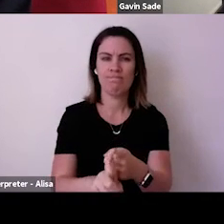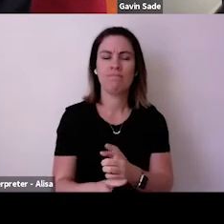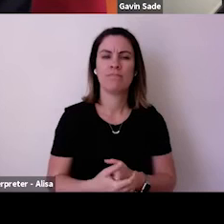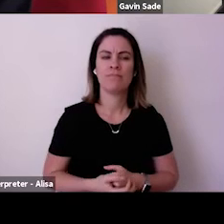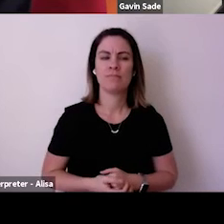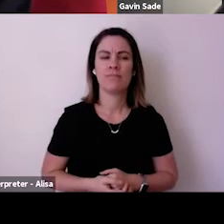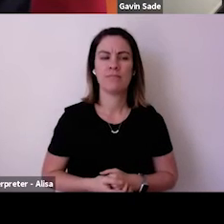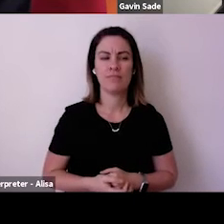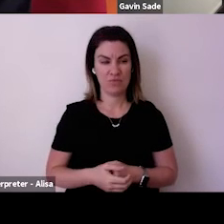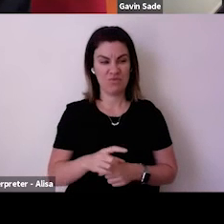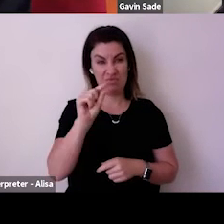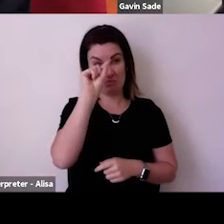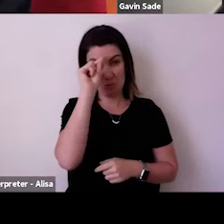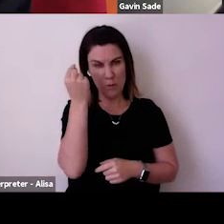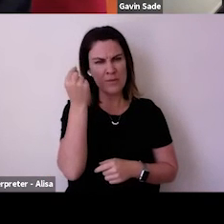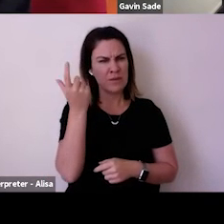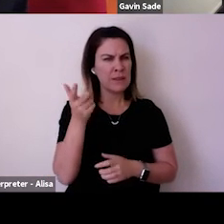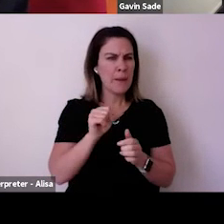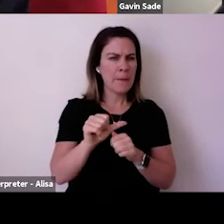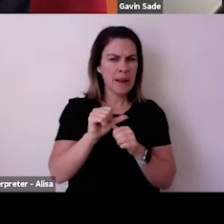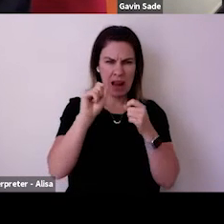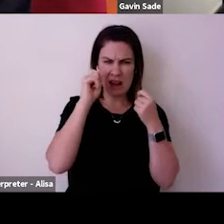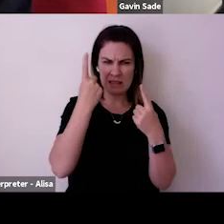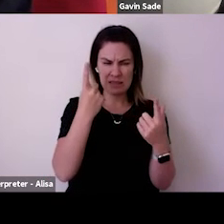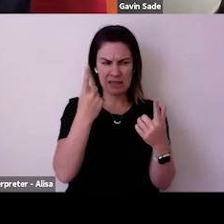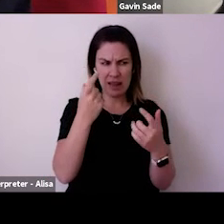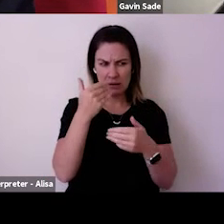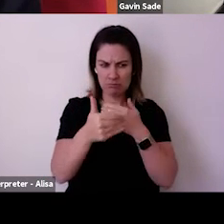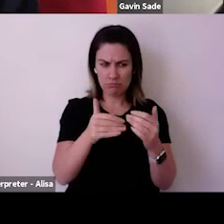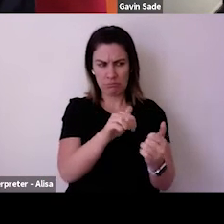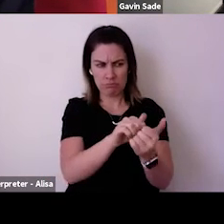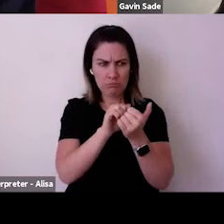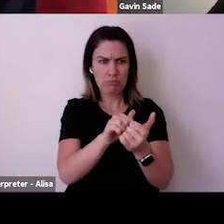professional and community contexts for creativity. And of course how to best prepare